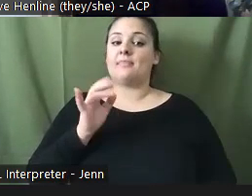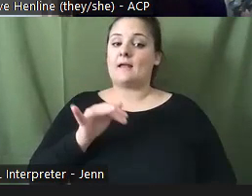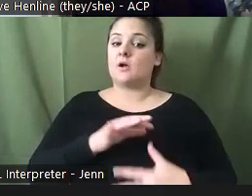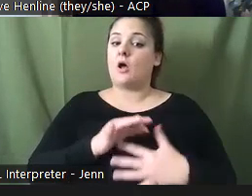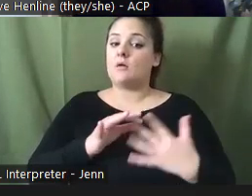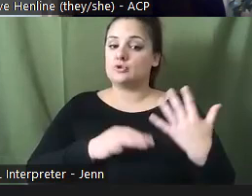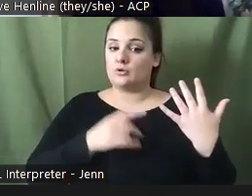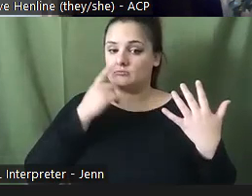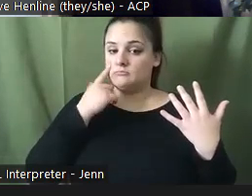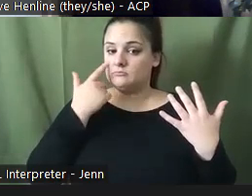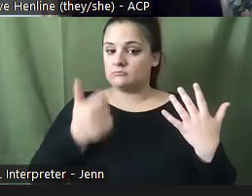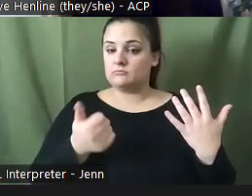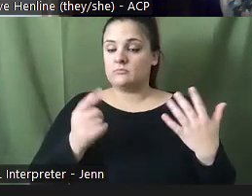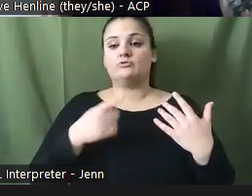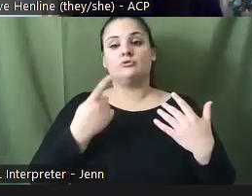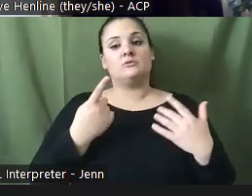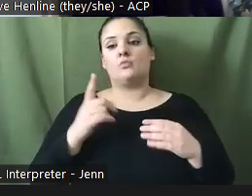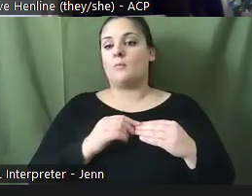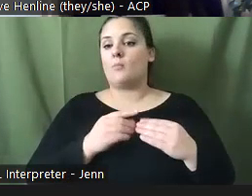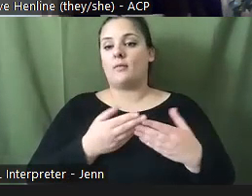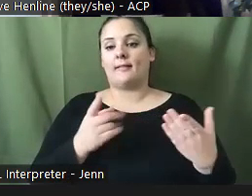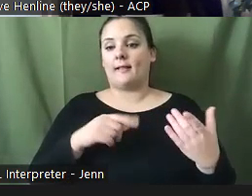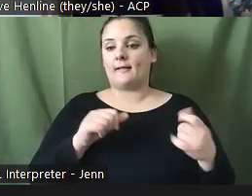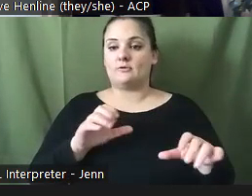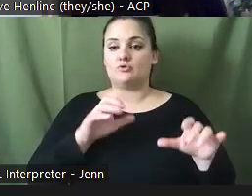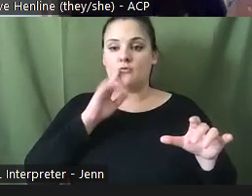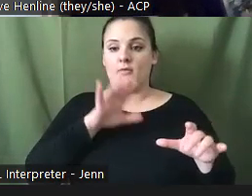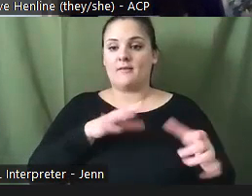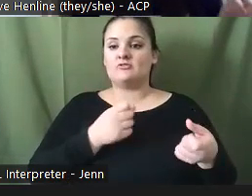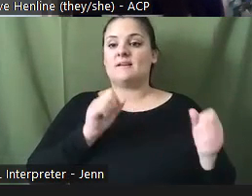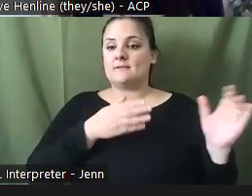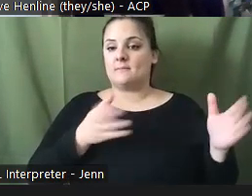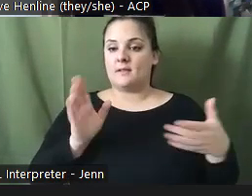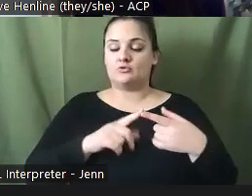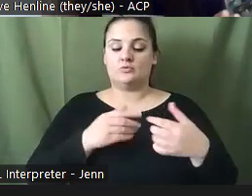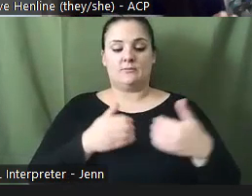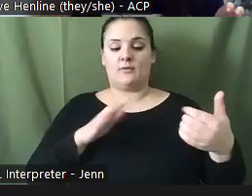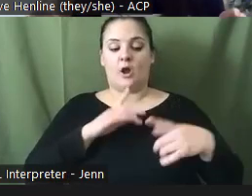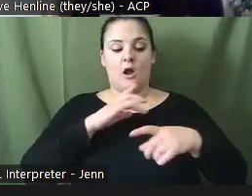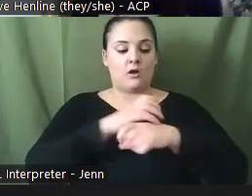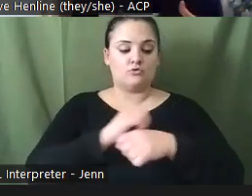additional tool for their safety plan to further separate the actual address and actual name from